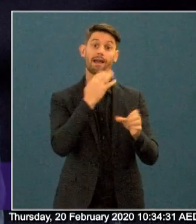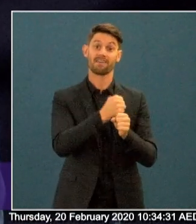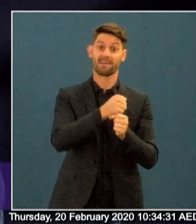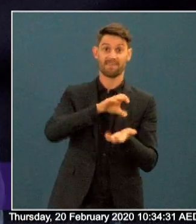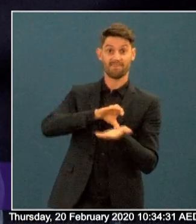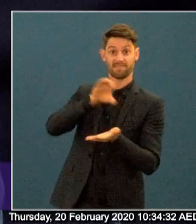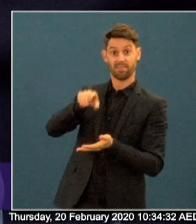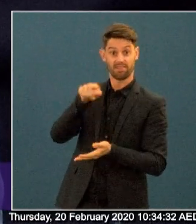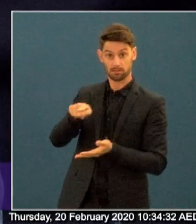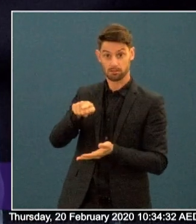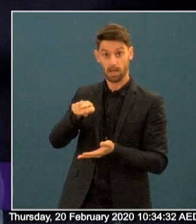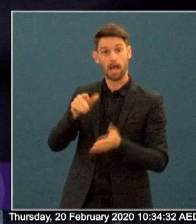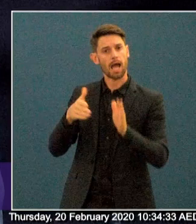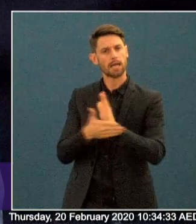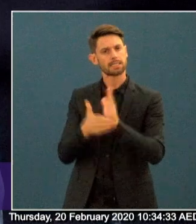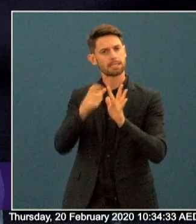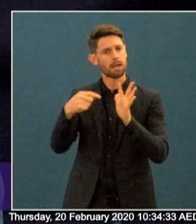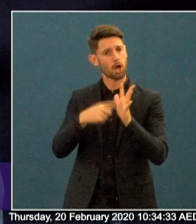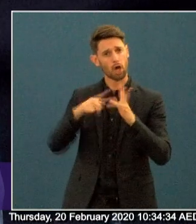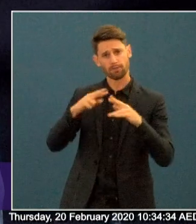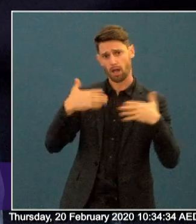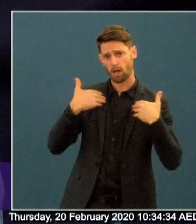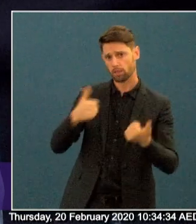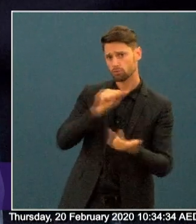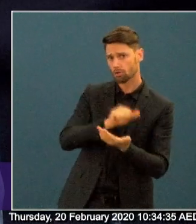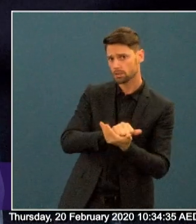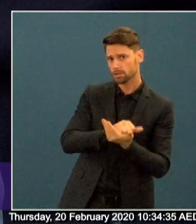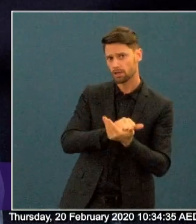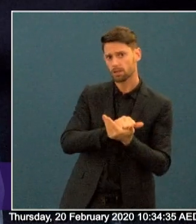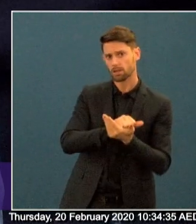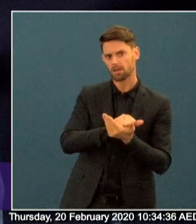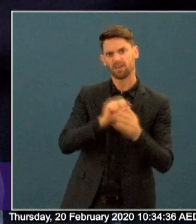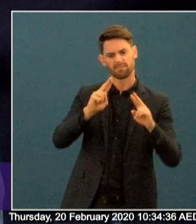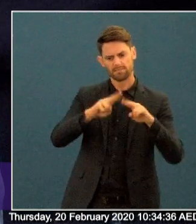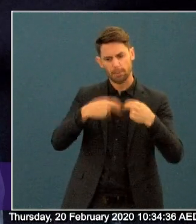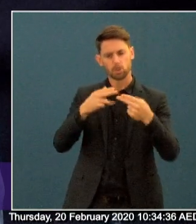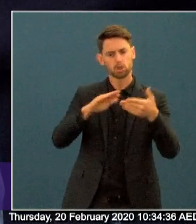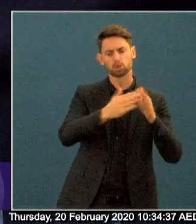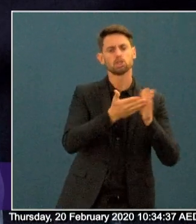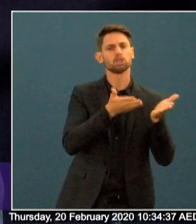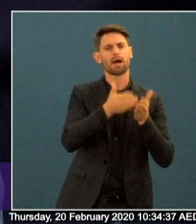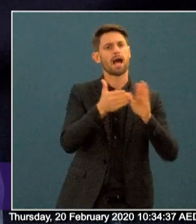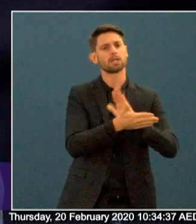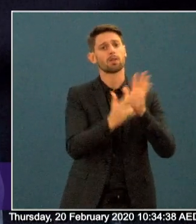That's correct. Through the Department of Health and through the Department of Family and Community Services. Yes.